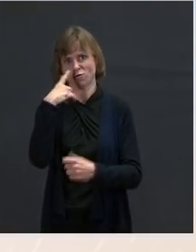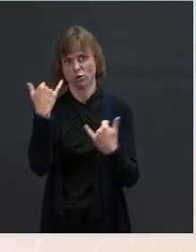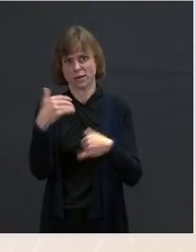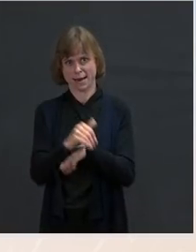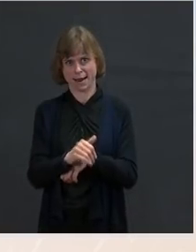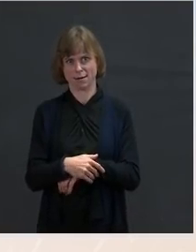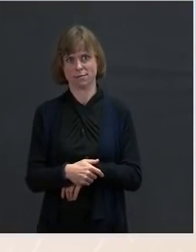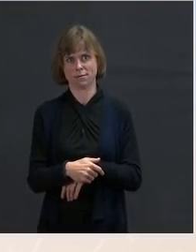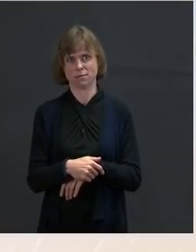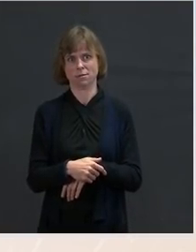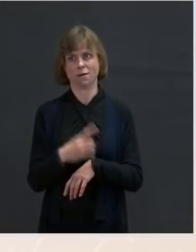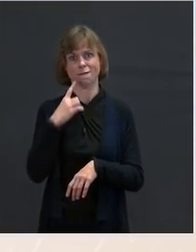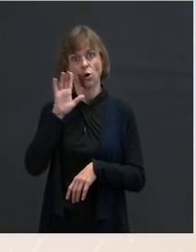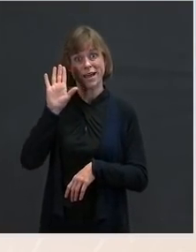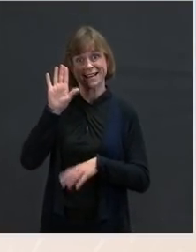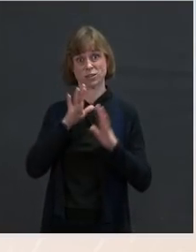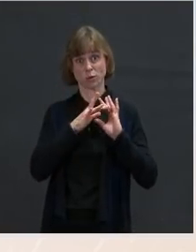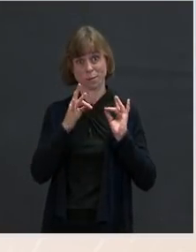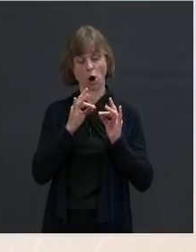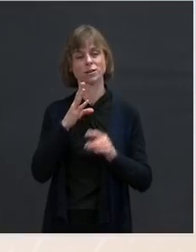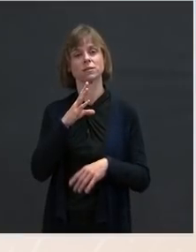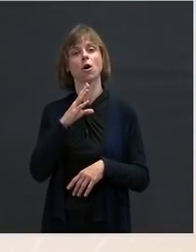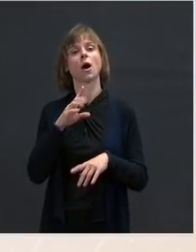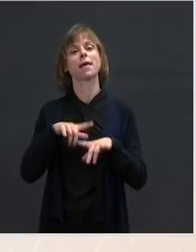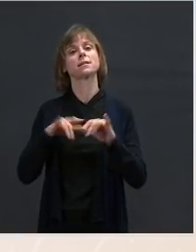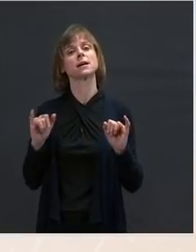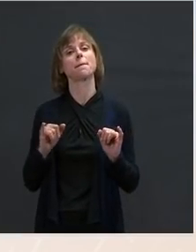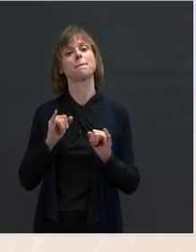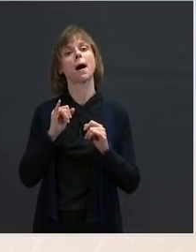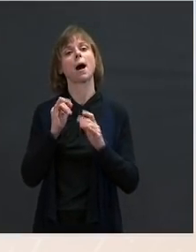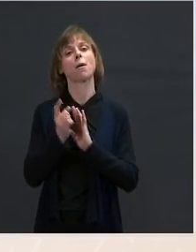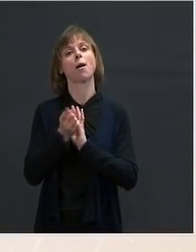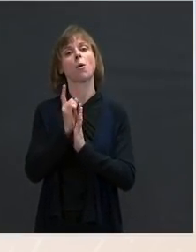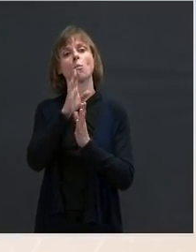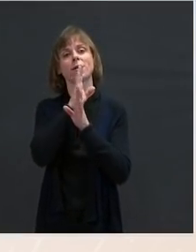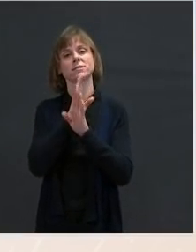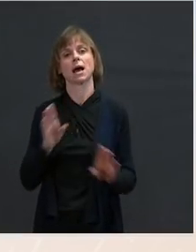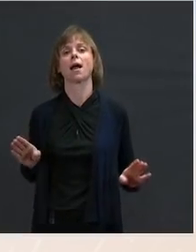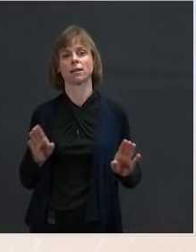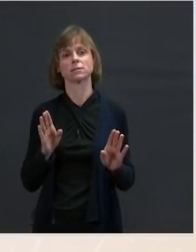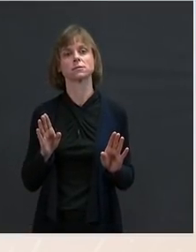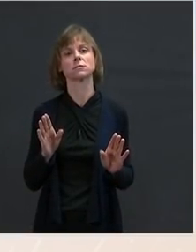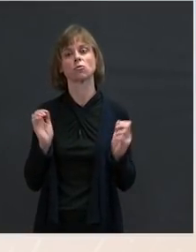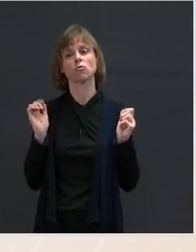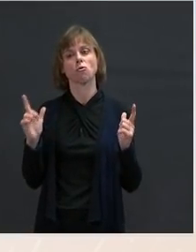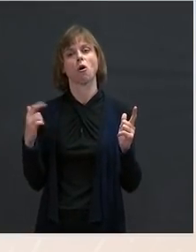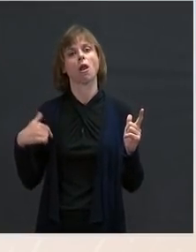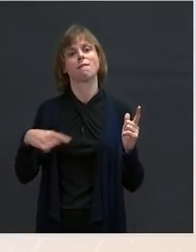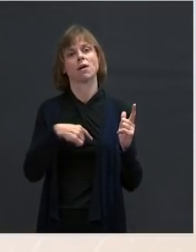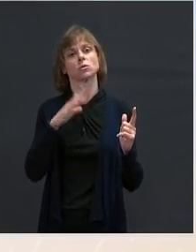but also the moment of silence that we will all be participating in from wherever you are located.